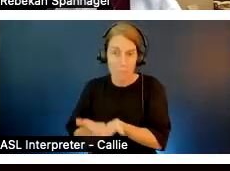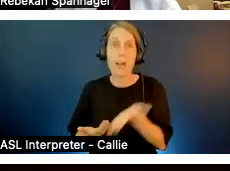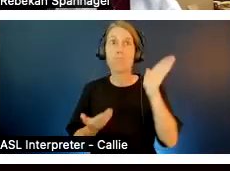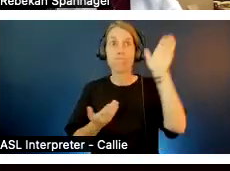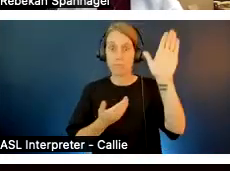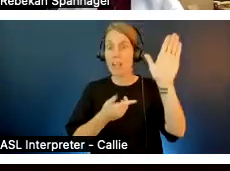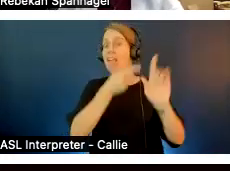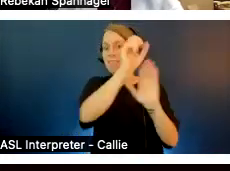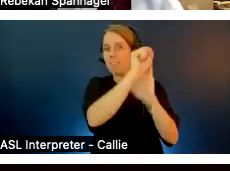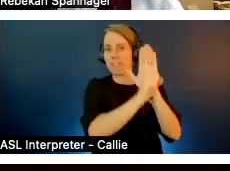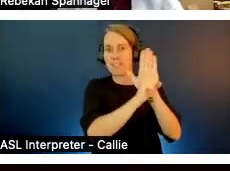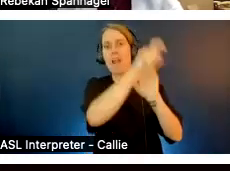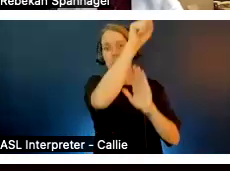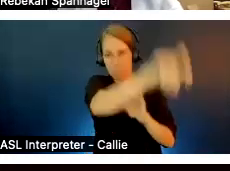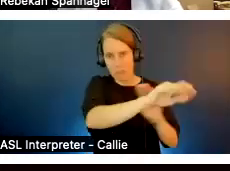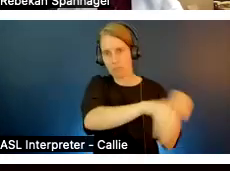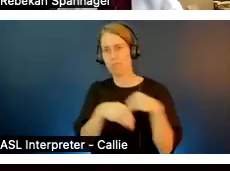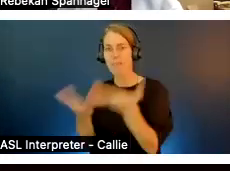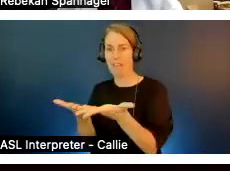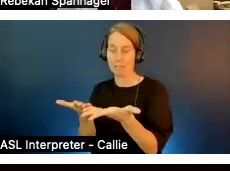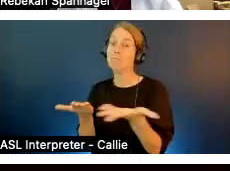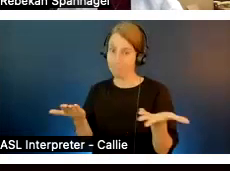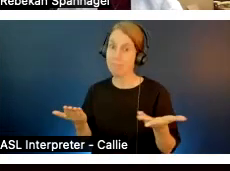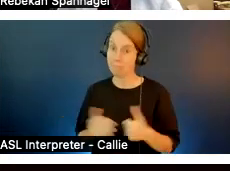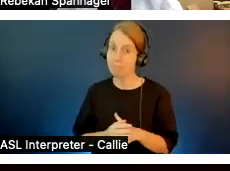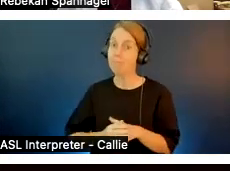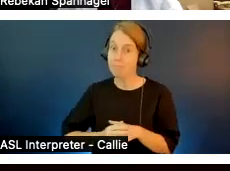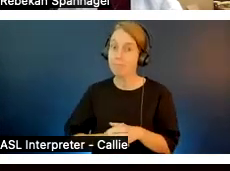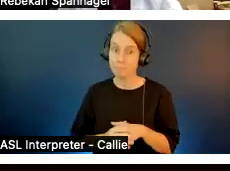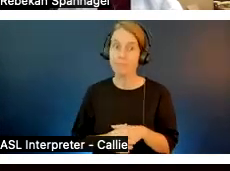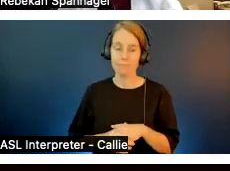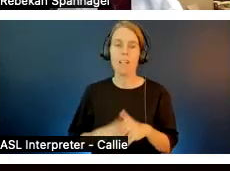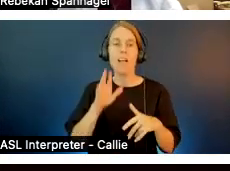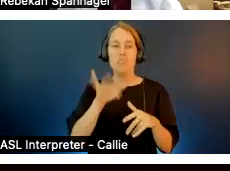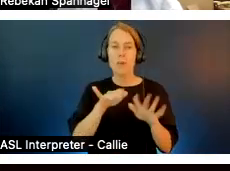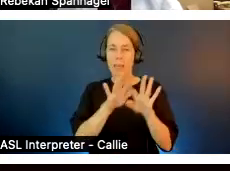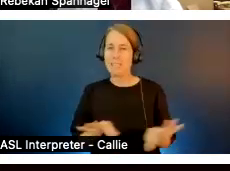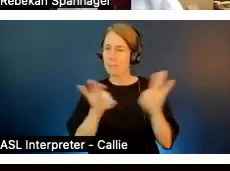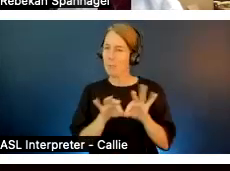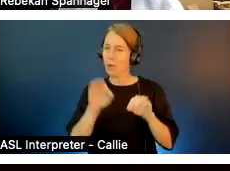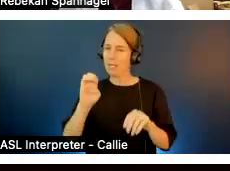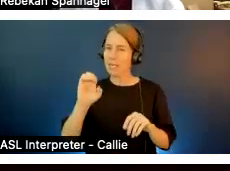so it's an incredibly um important tool in south carolina and state nationwide but particularly